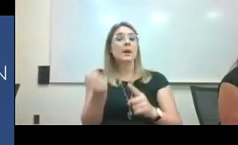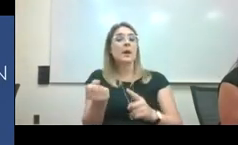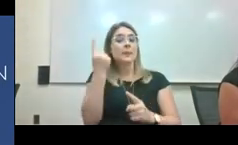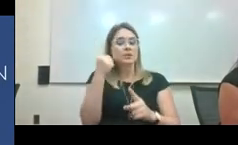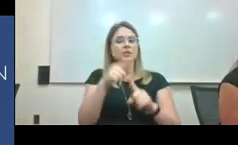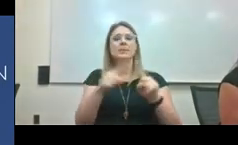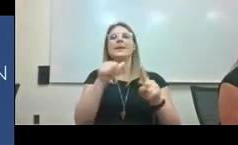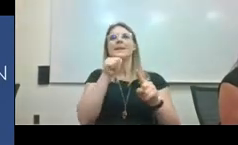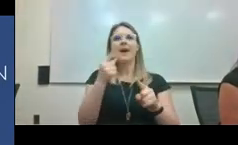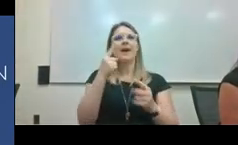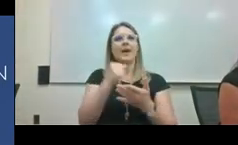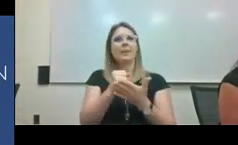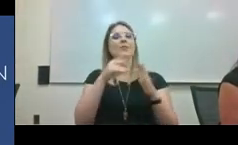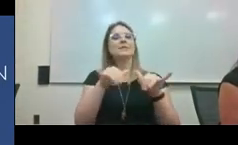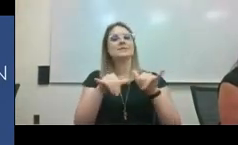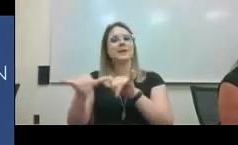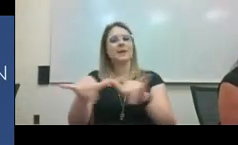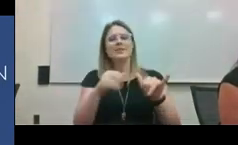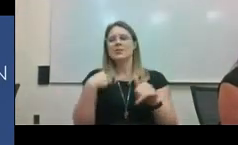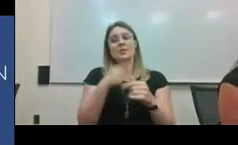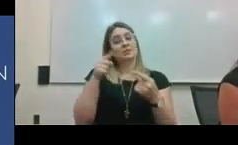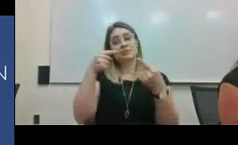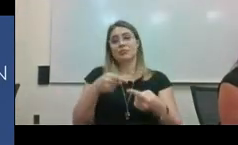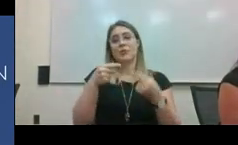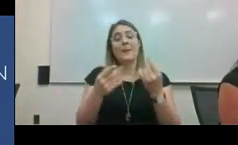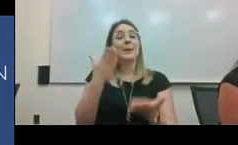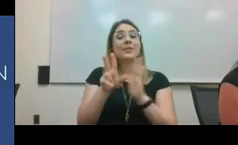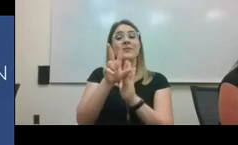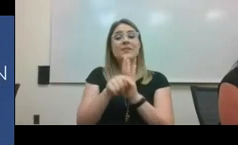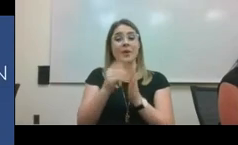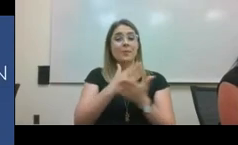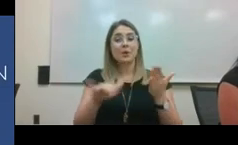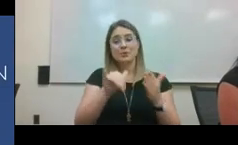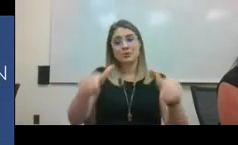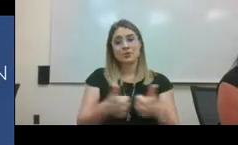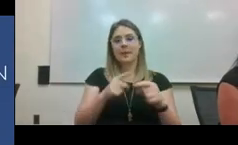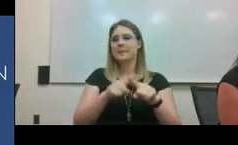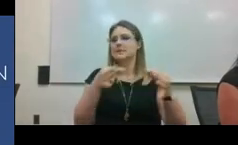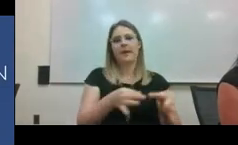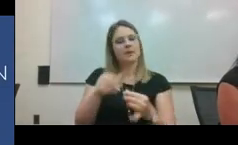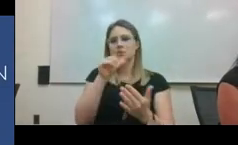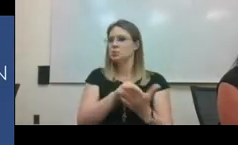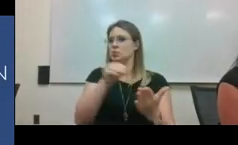So, maybe it was the video aspects that was also challenging. But definitely the students are not getting a lot of like,